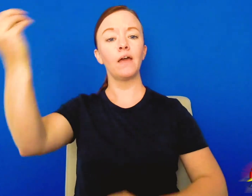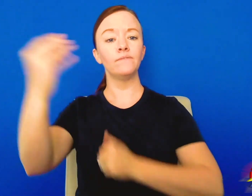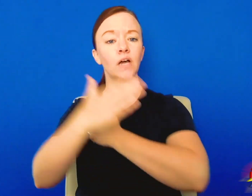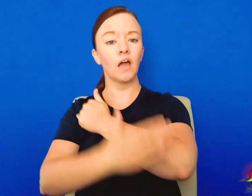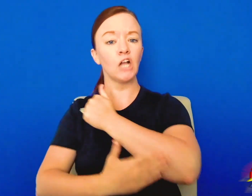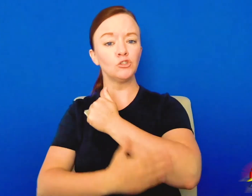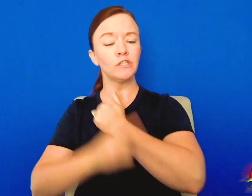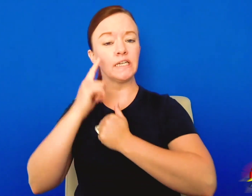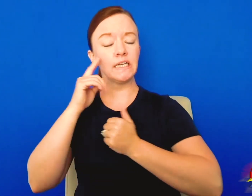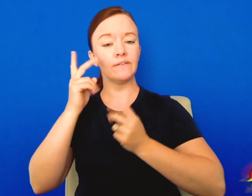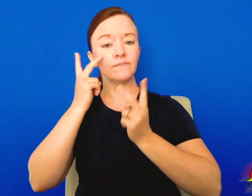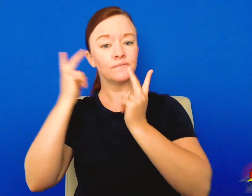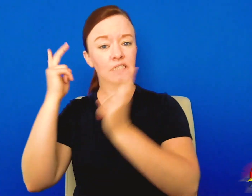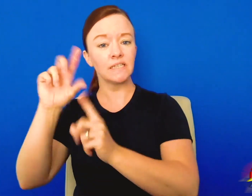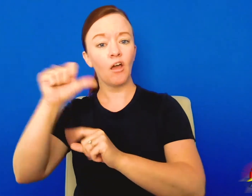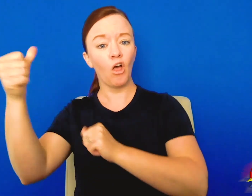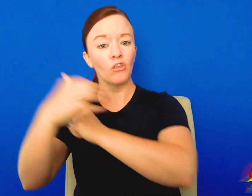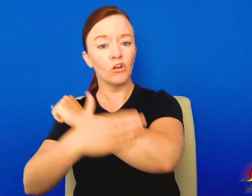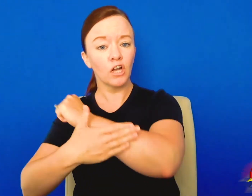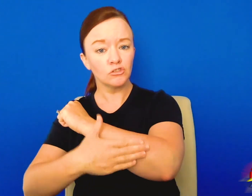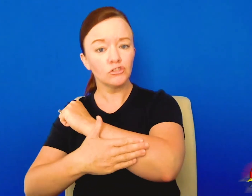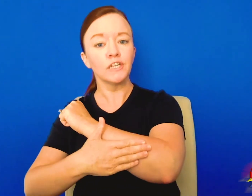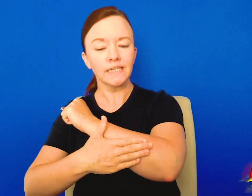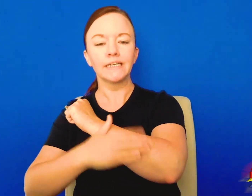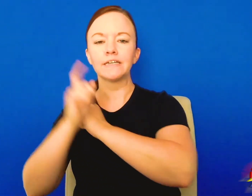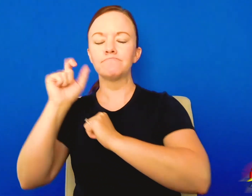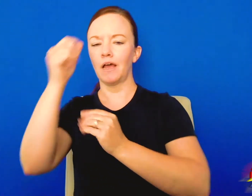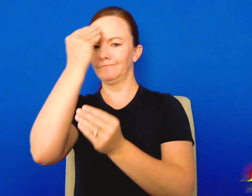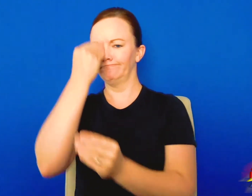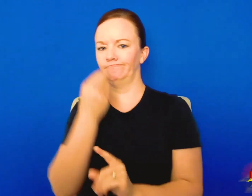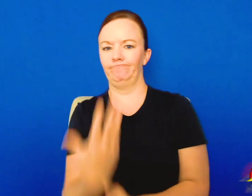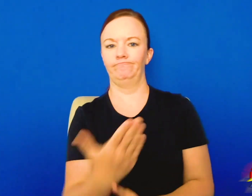IF YOU HAVE TRAVELED OUT OF THE COUNTRY, YOU NEED TO CONTACT YOUR SUPERVISOR.